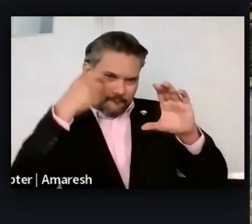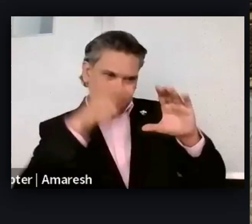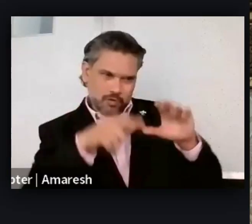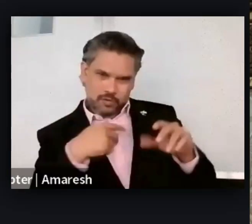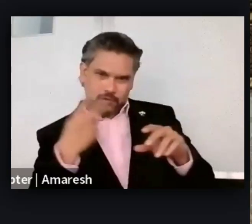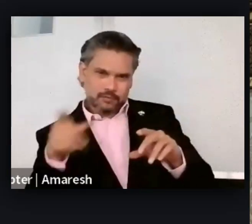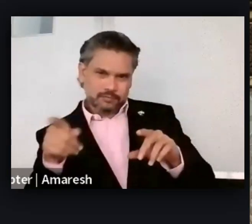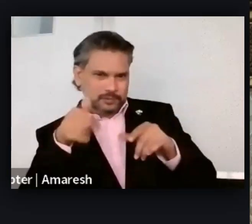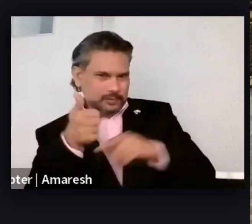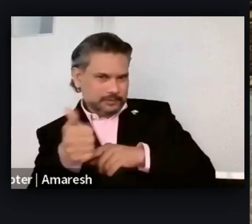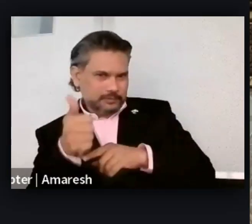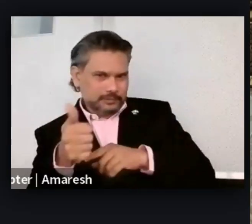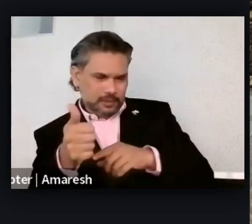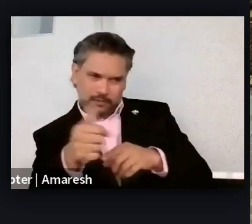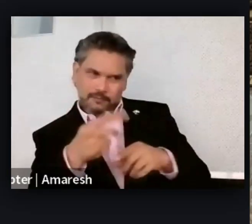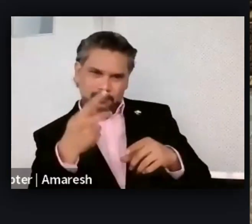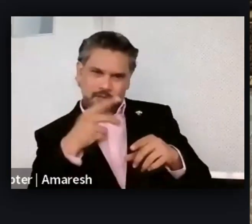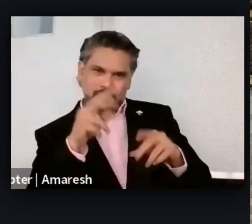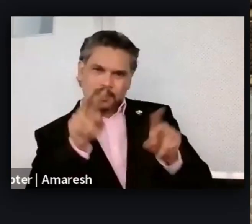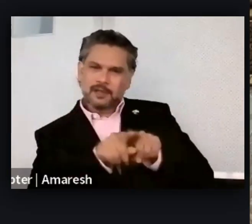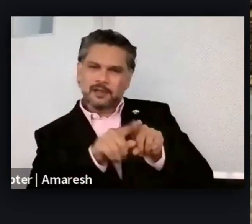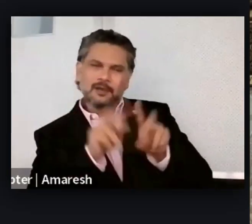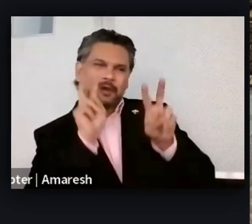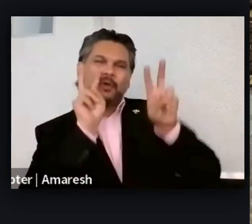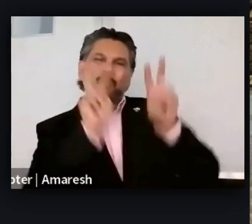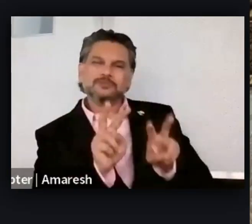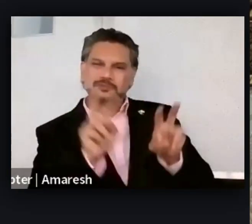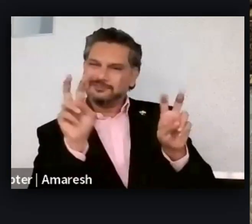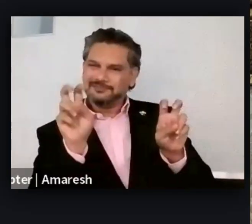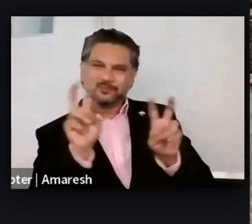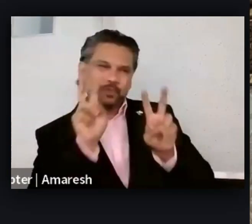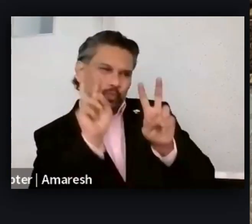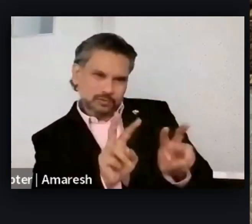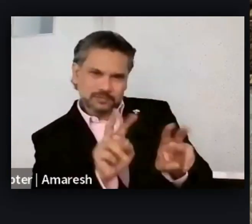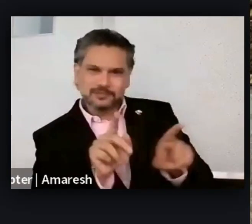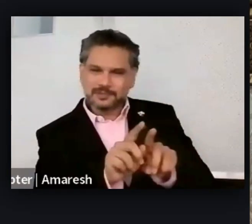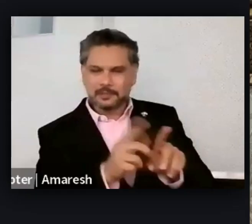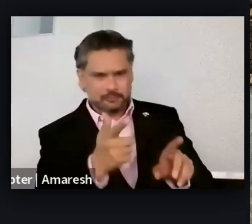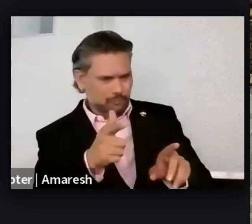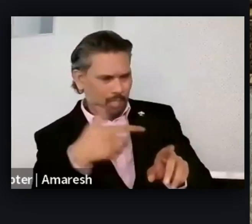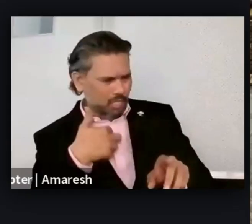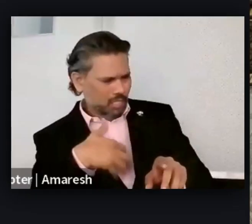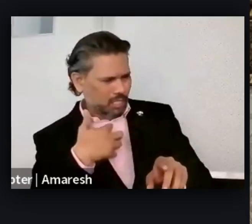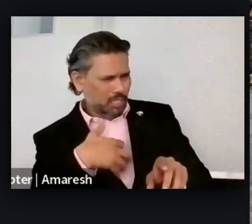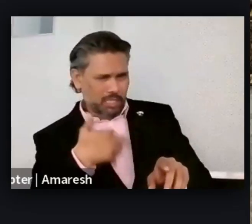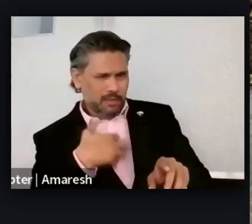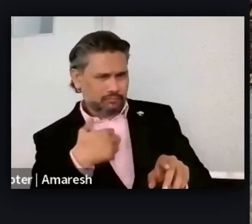visually impaired, this is really intriguing for me, because in the room, when I am in a